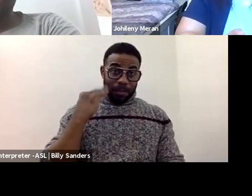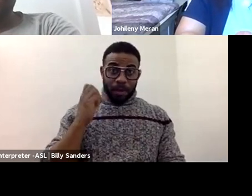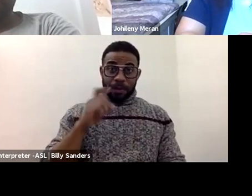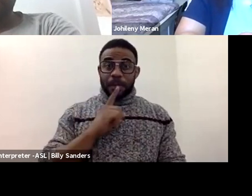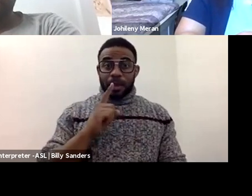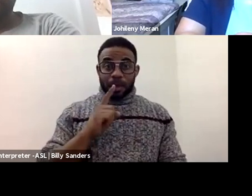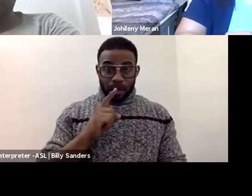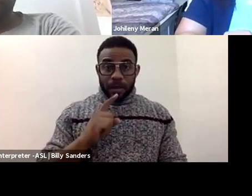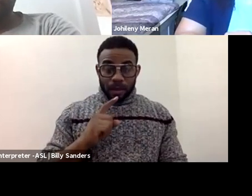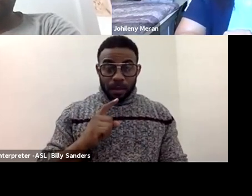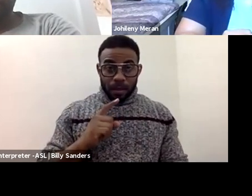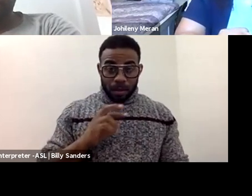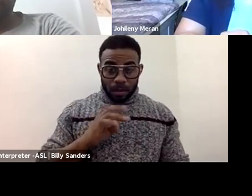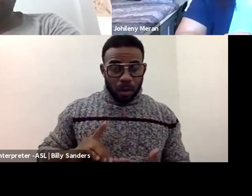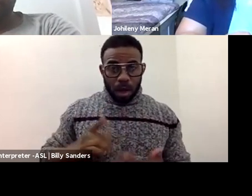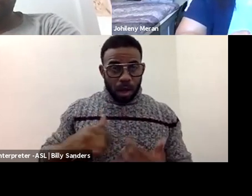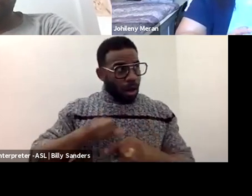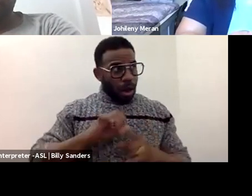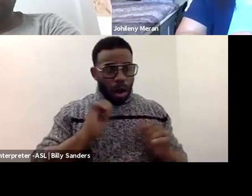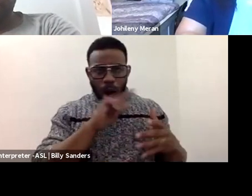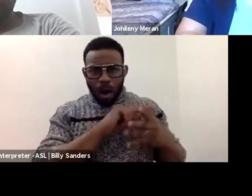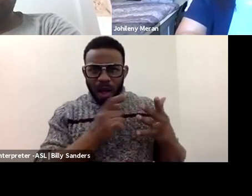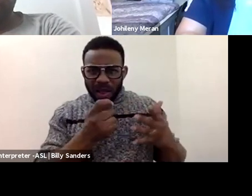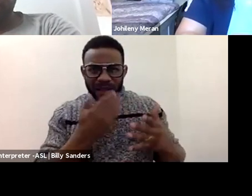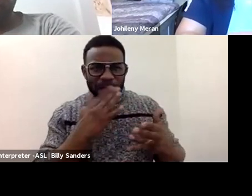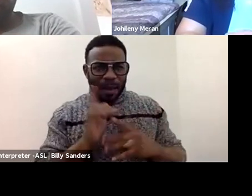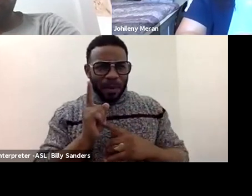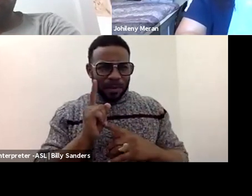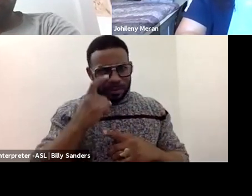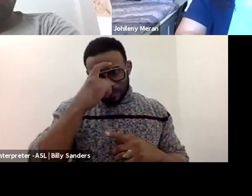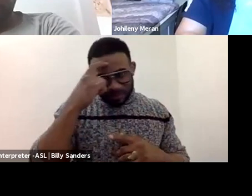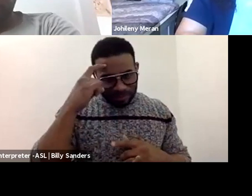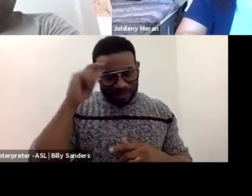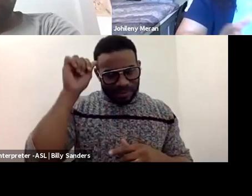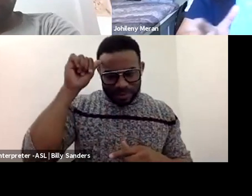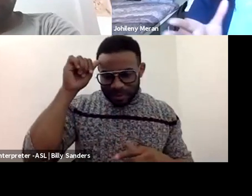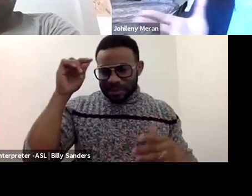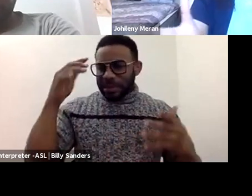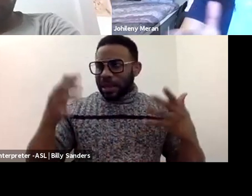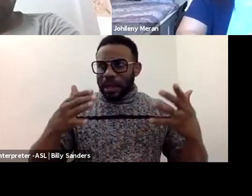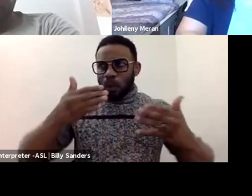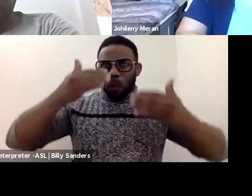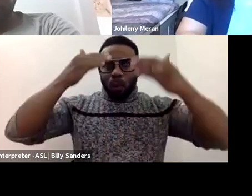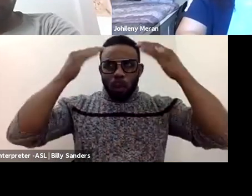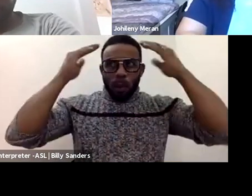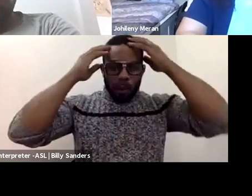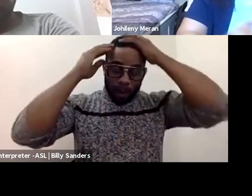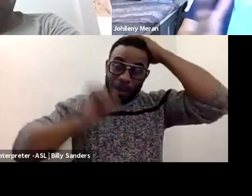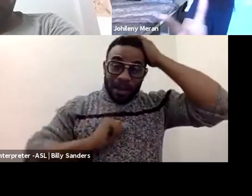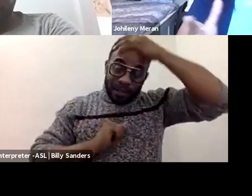abroad, all of those like little bad moments and little moments of like overwhelmed and